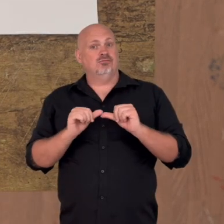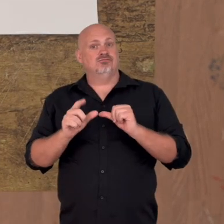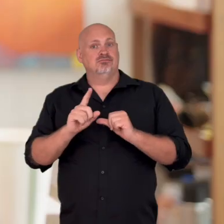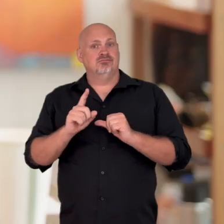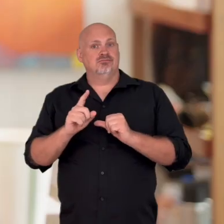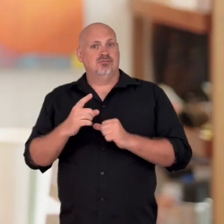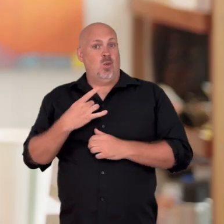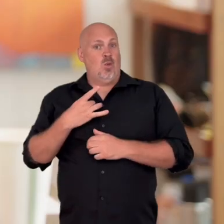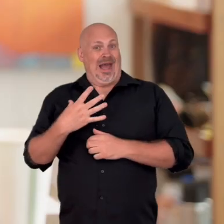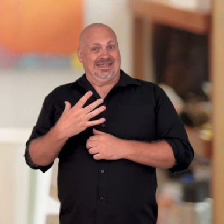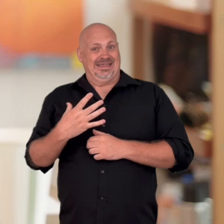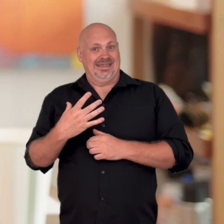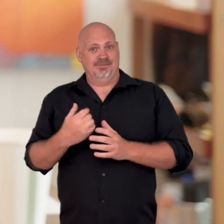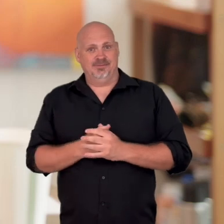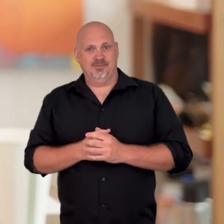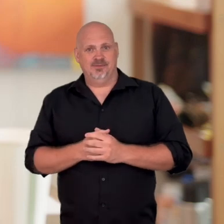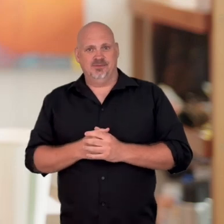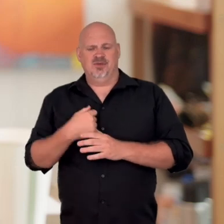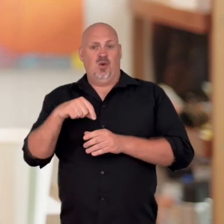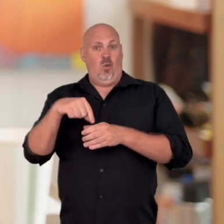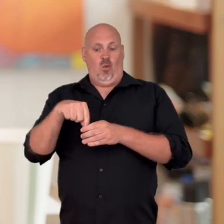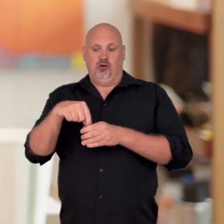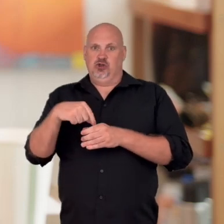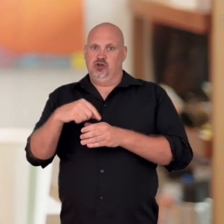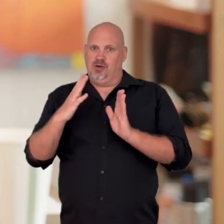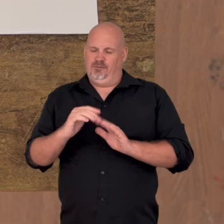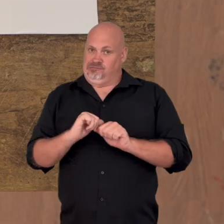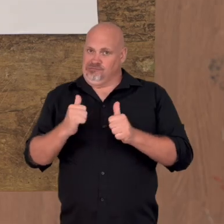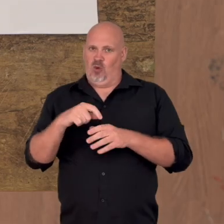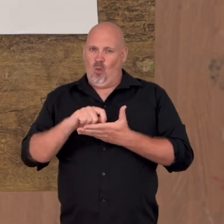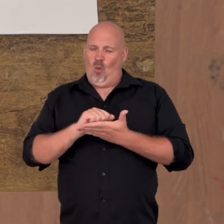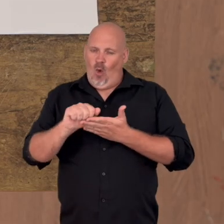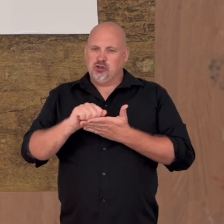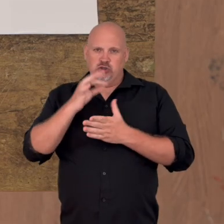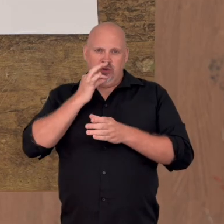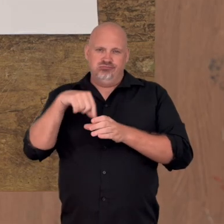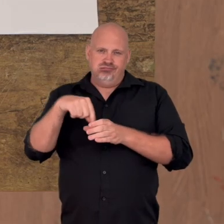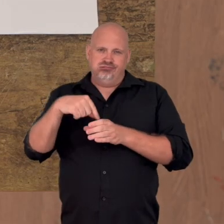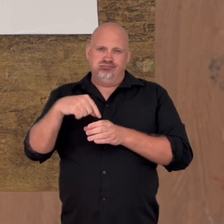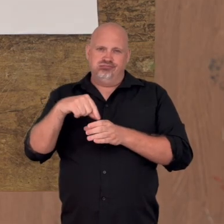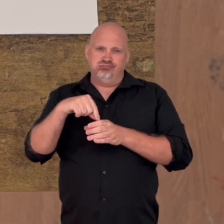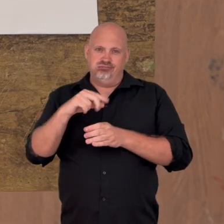see that? see how clean the brush is? all right now go to yellow shall we? let's go